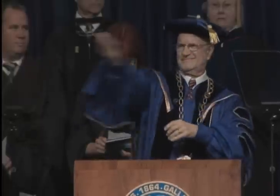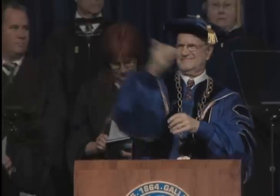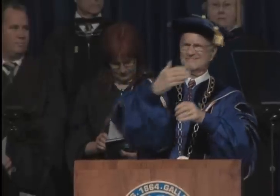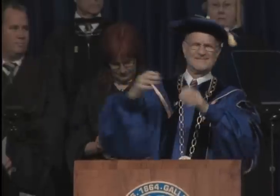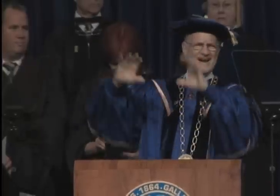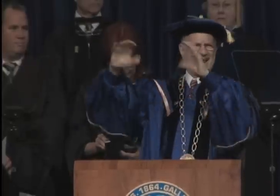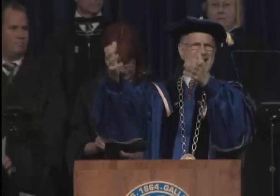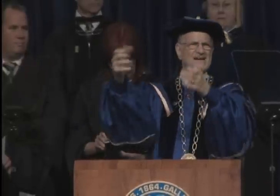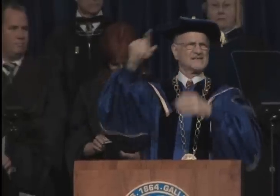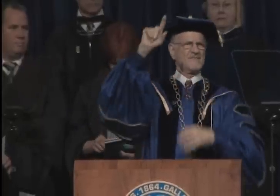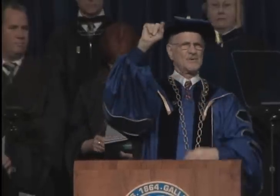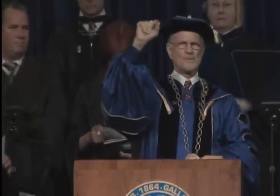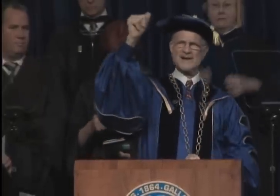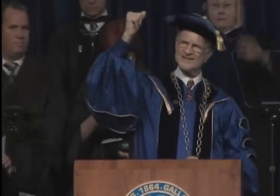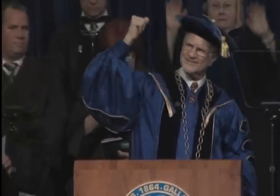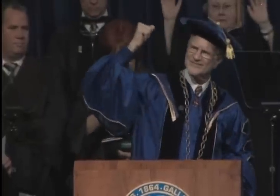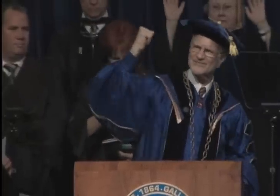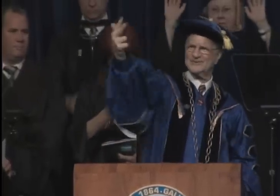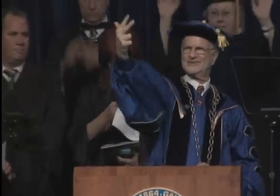Congratulations to the Class of 2013!